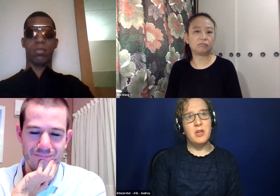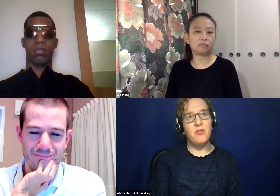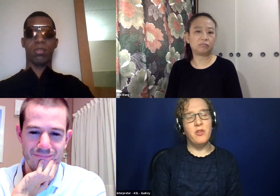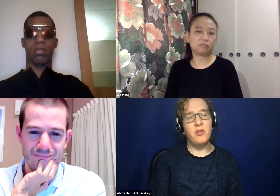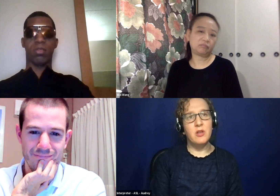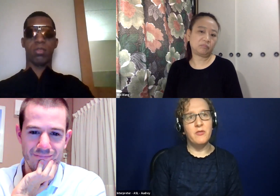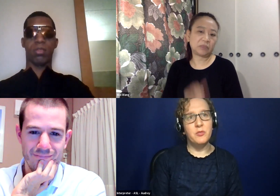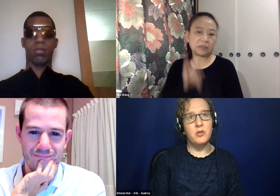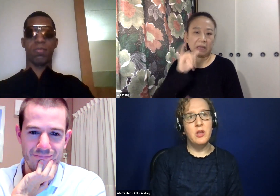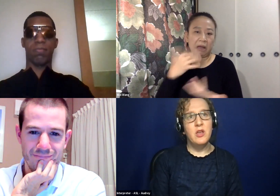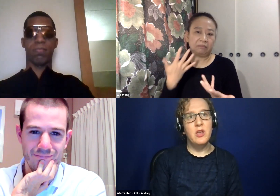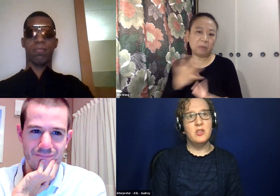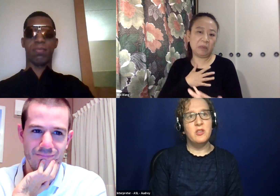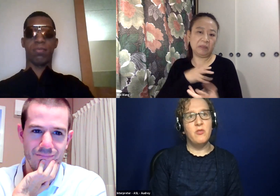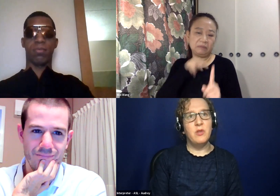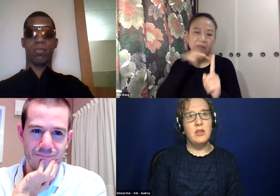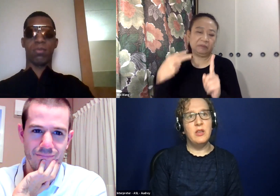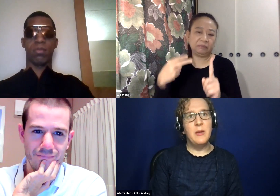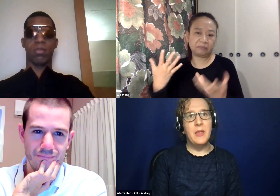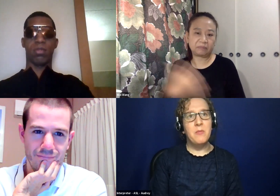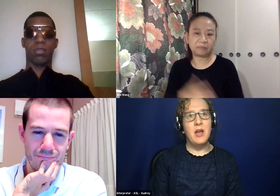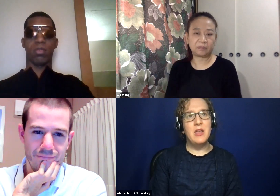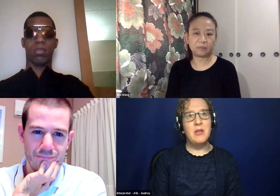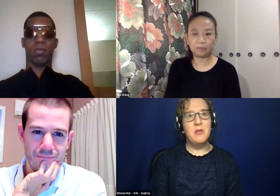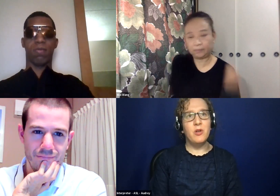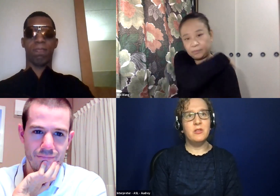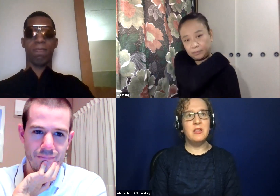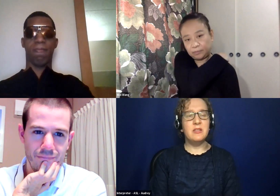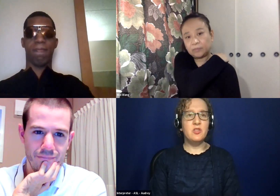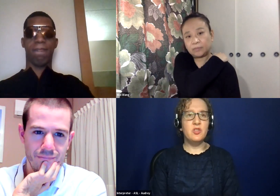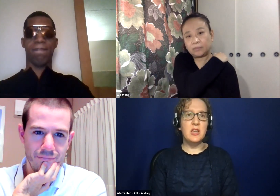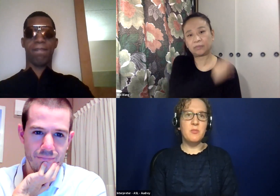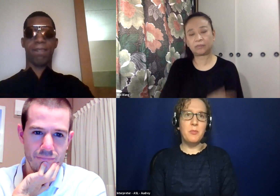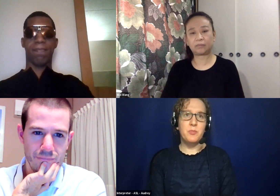we can to make you feel comfortable." So really, in my world, this changed my